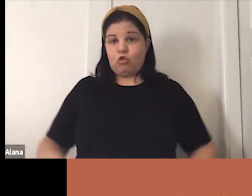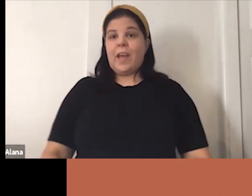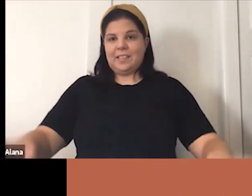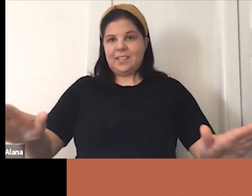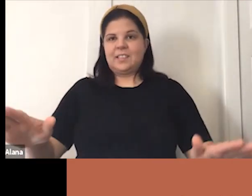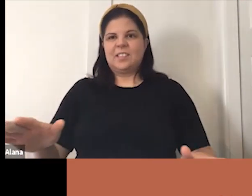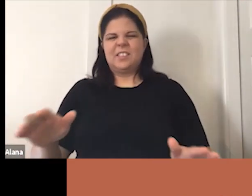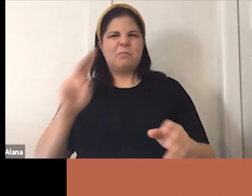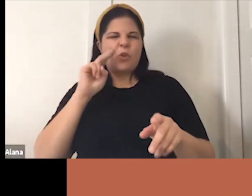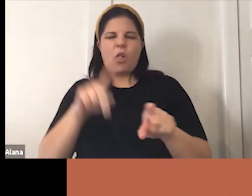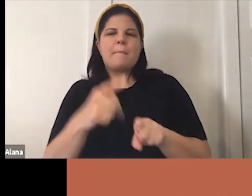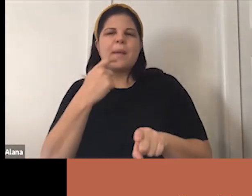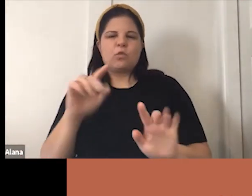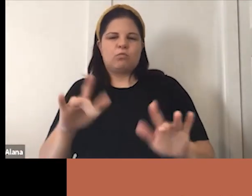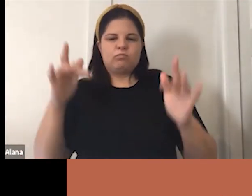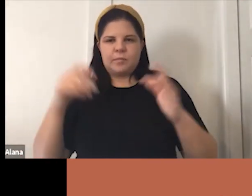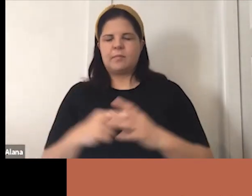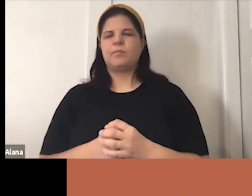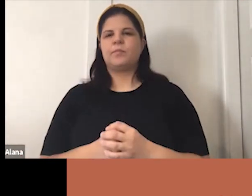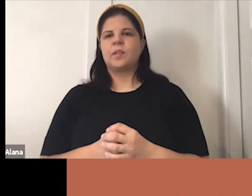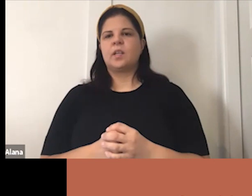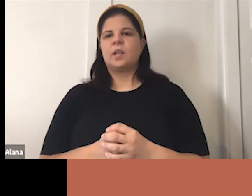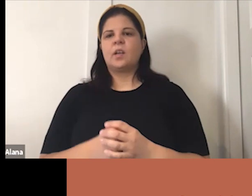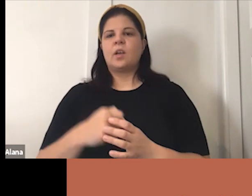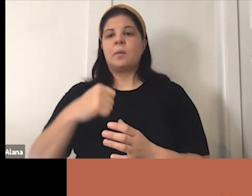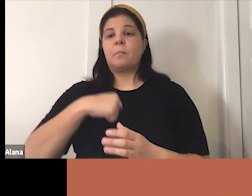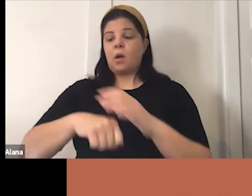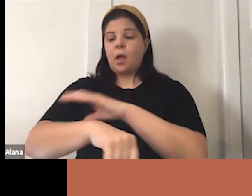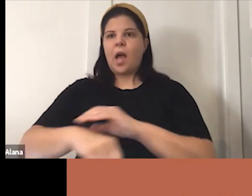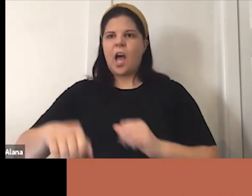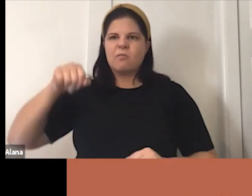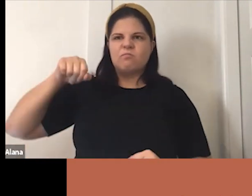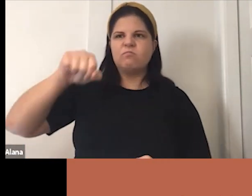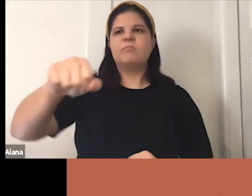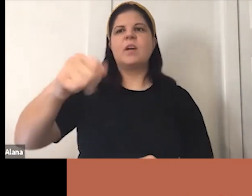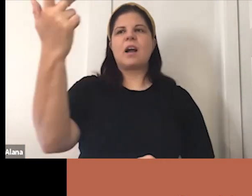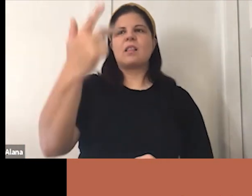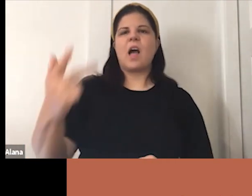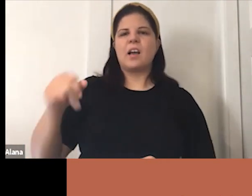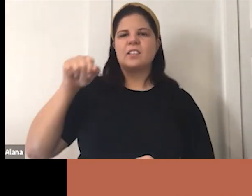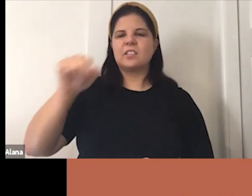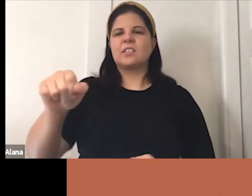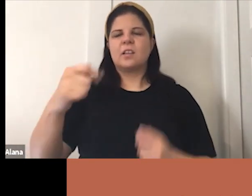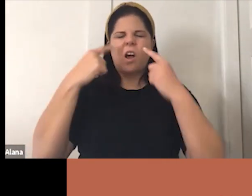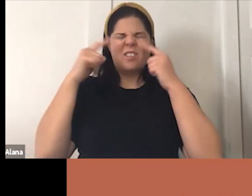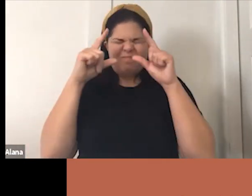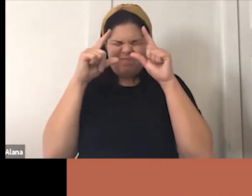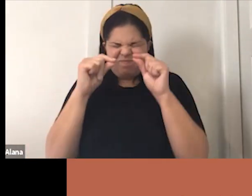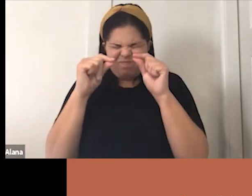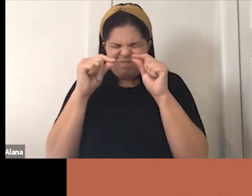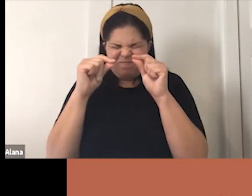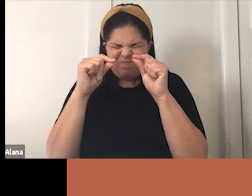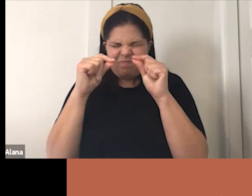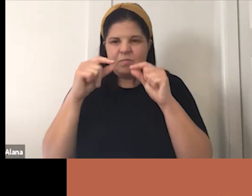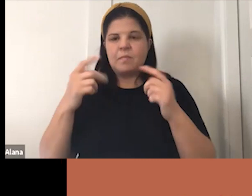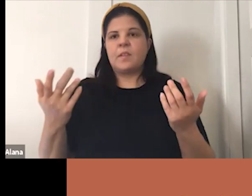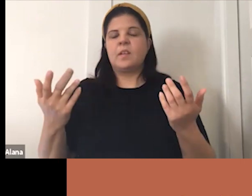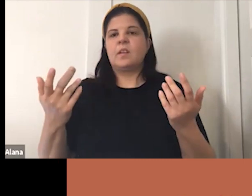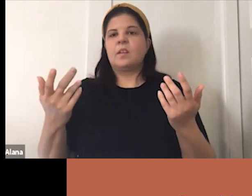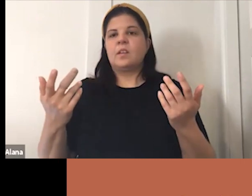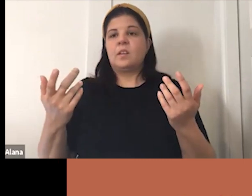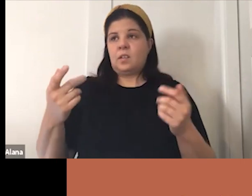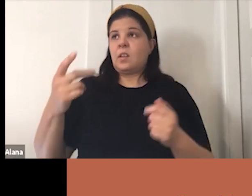My arm breaks through a glass barrier, my eyes are shut tight as large glass shards